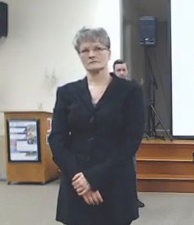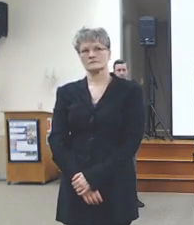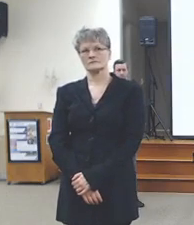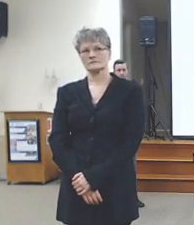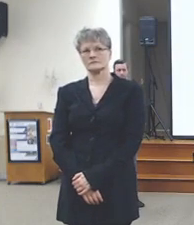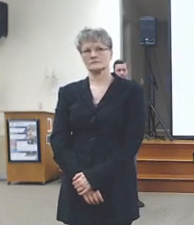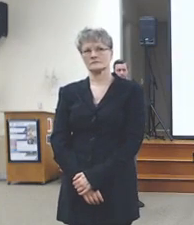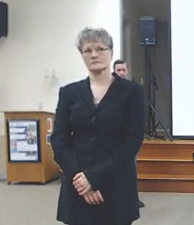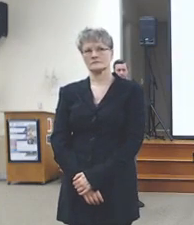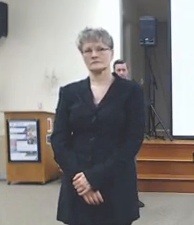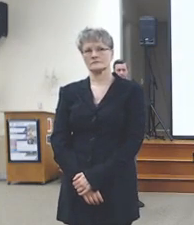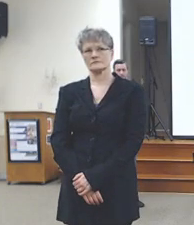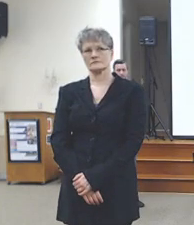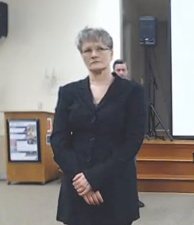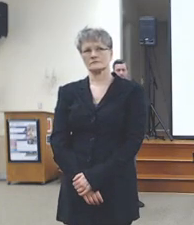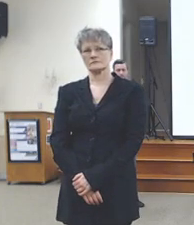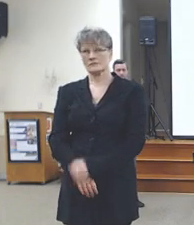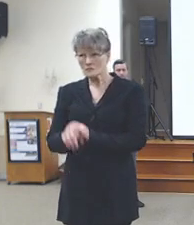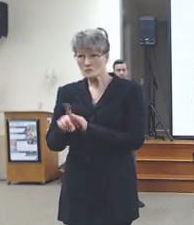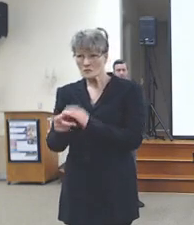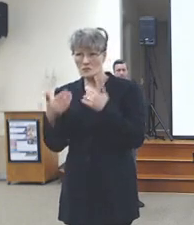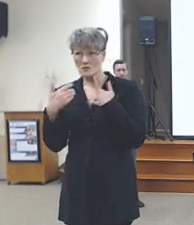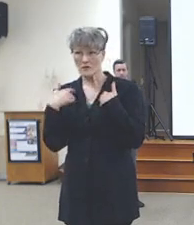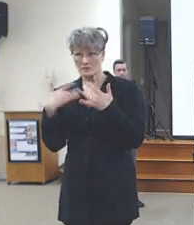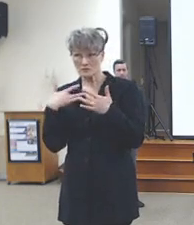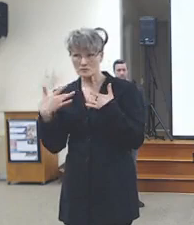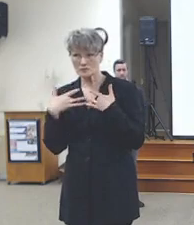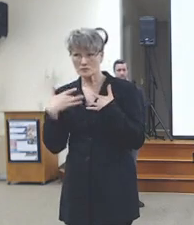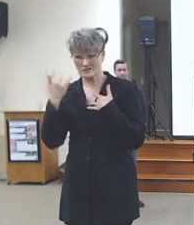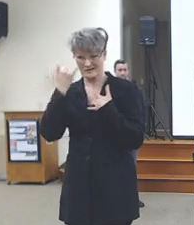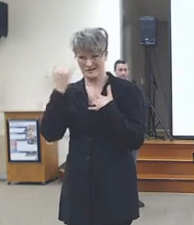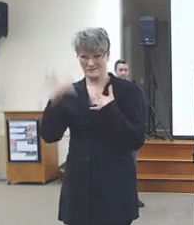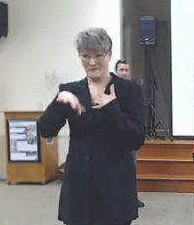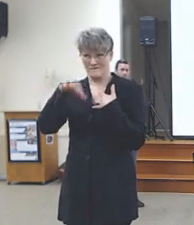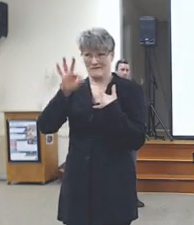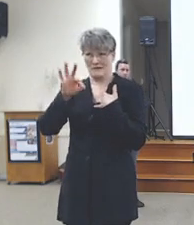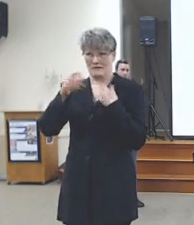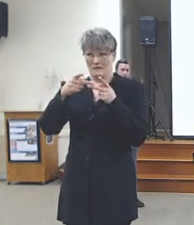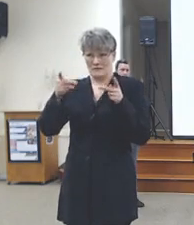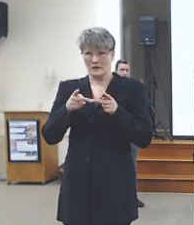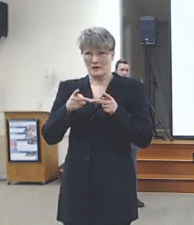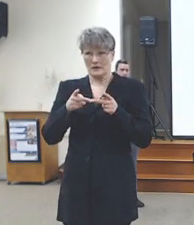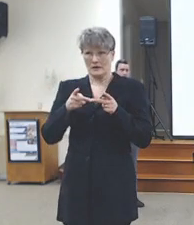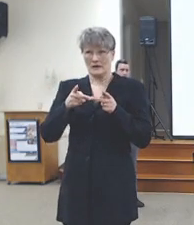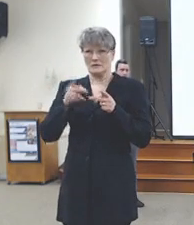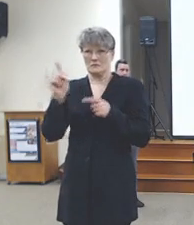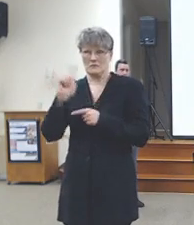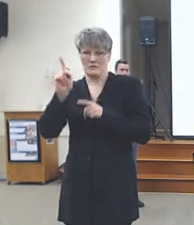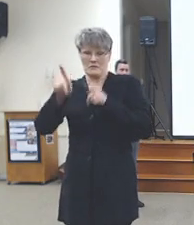people wanting or demanding a test, thinking they're sick because they say,